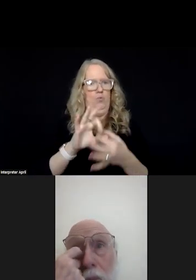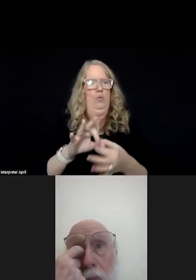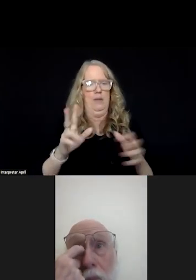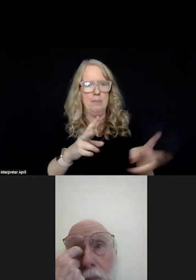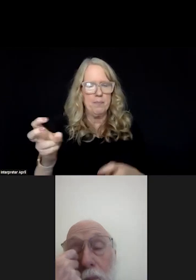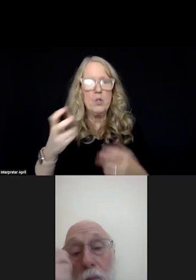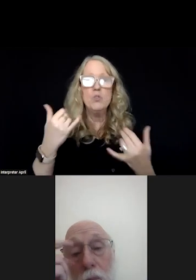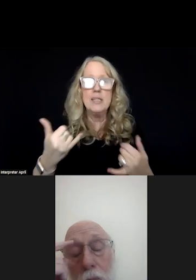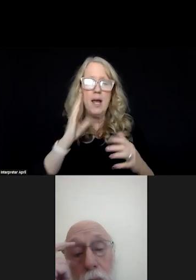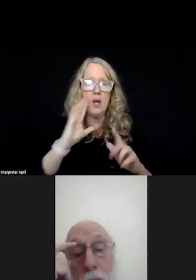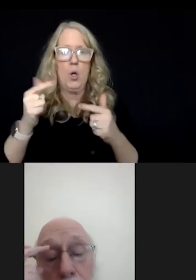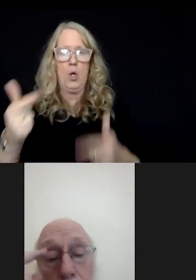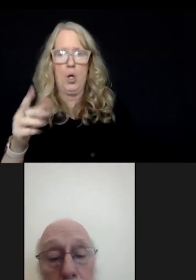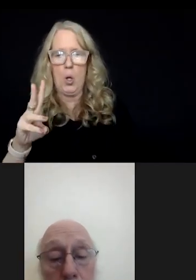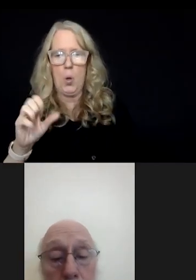IT NOW TO WENDY WITH NASMHPD.